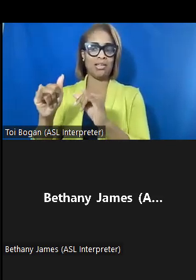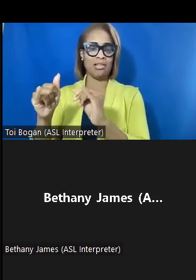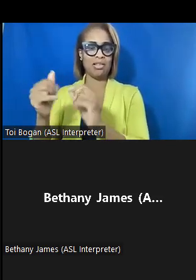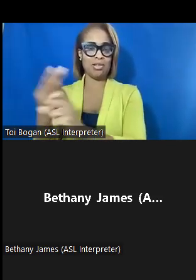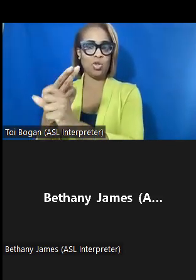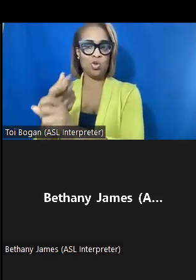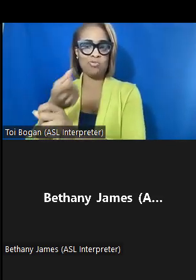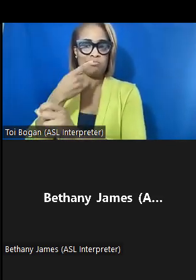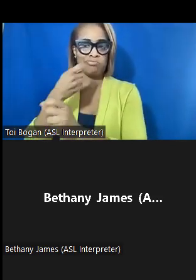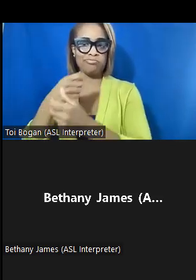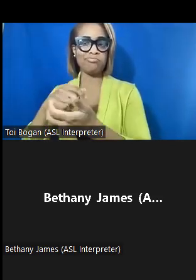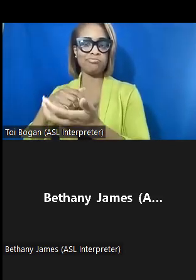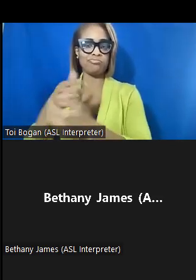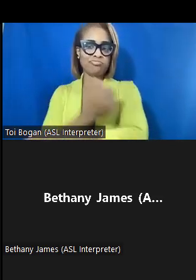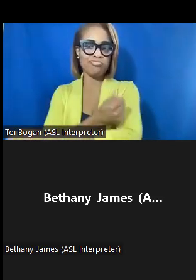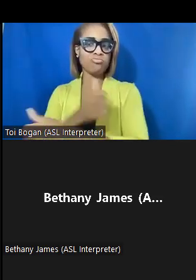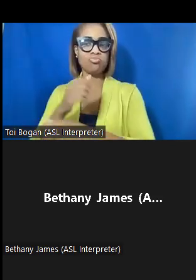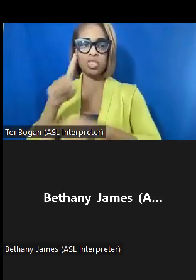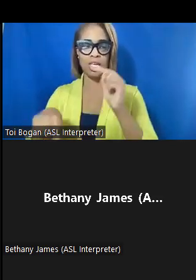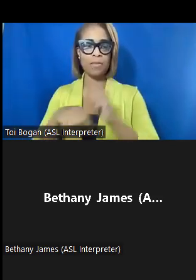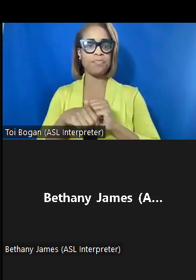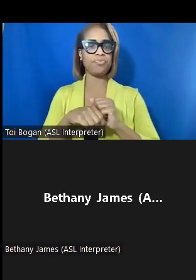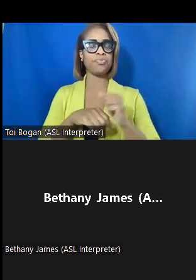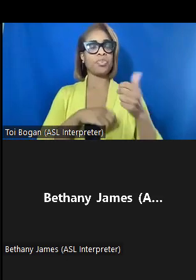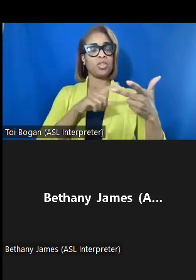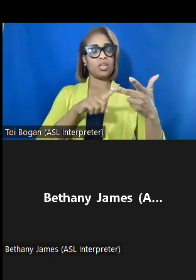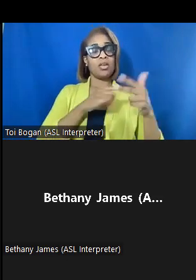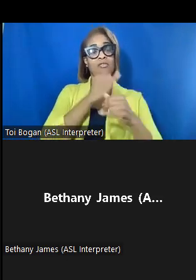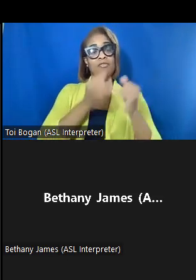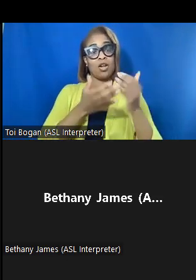And then finally, we talk about our final way you can be protected under a disability